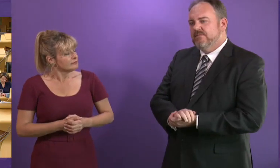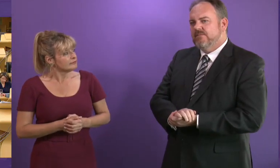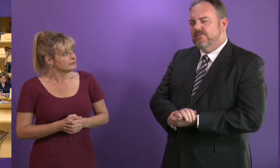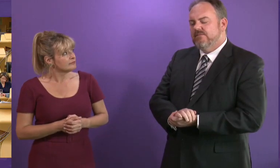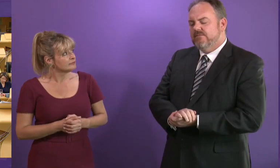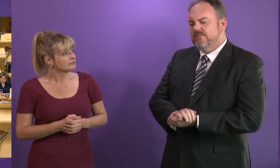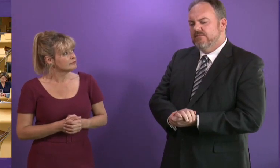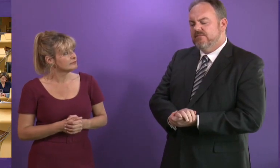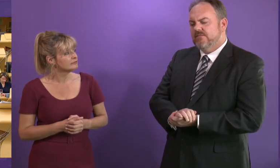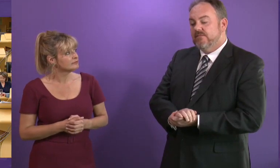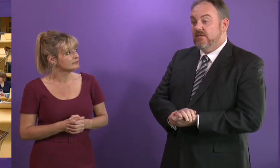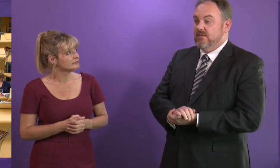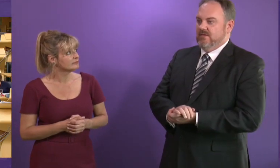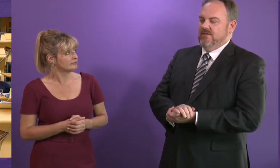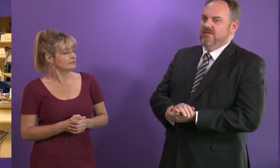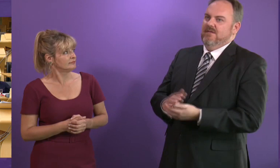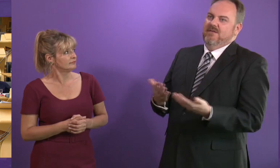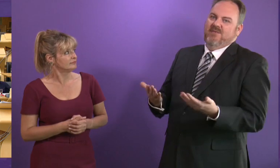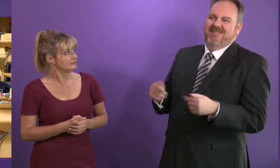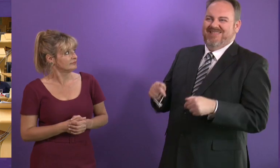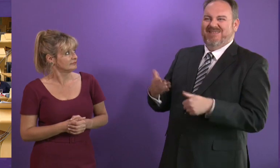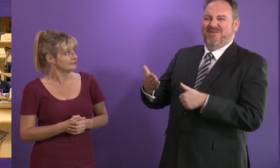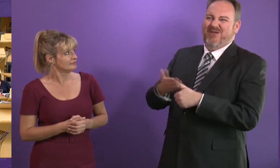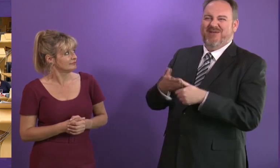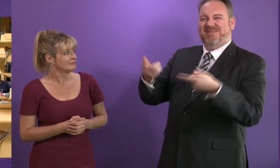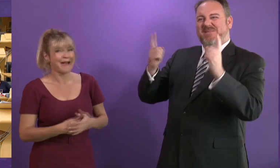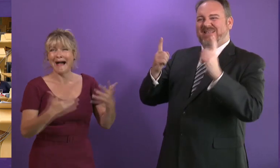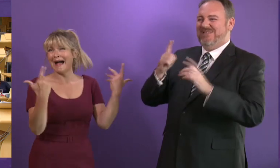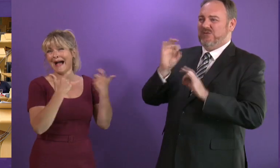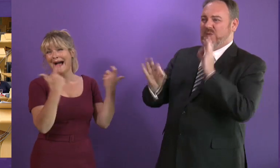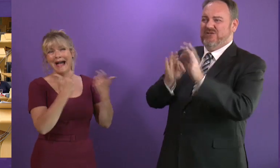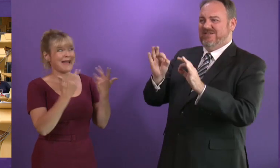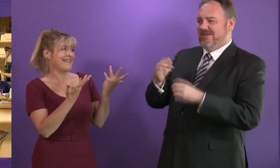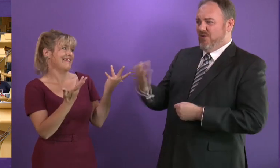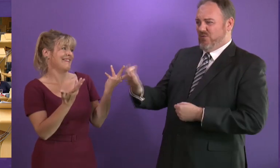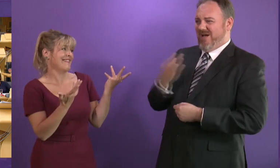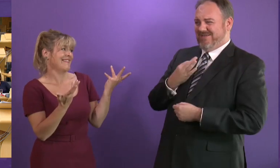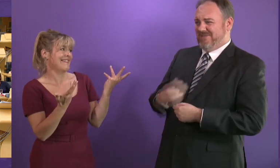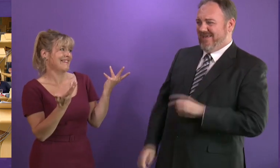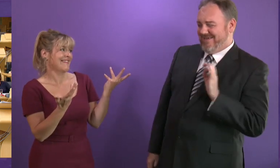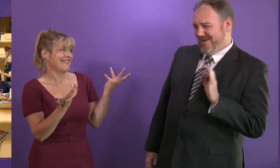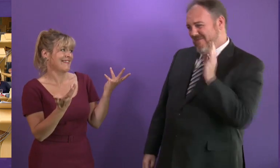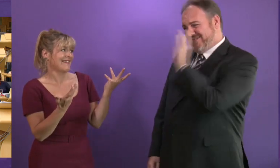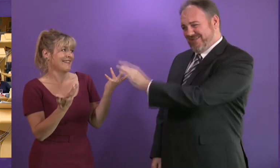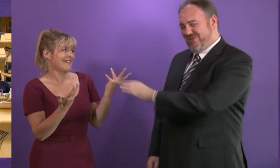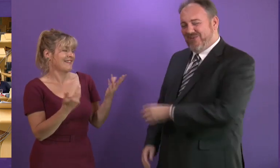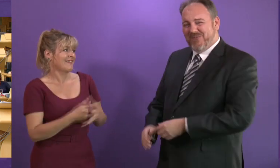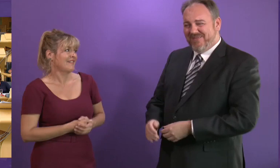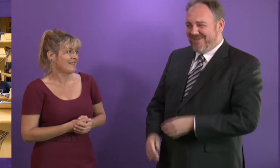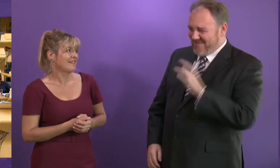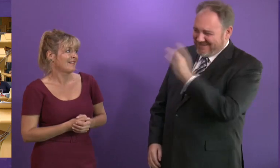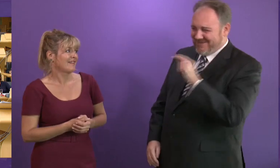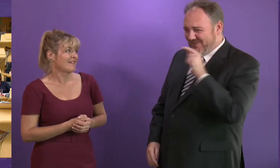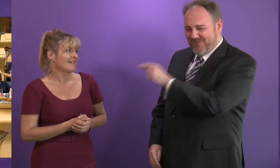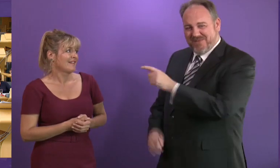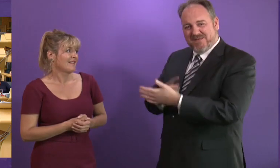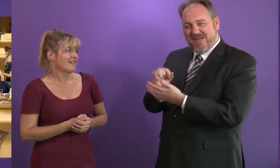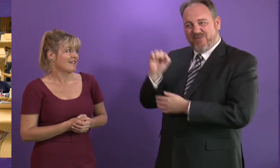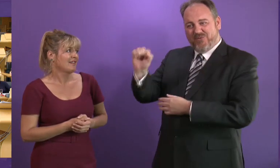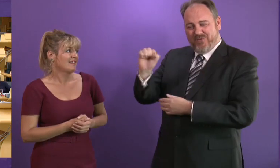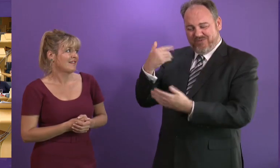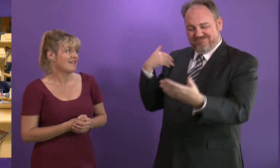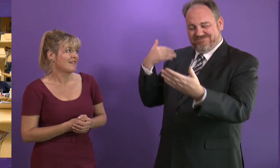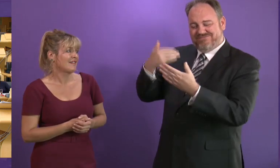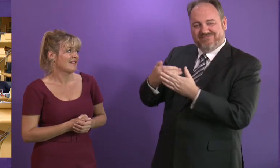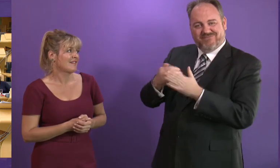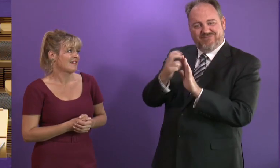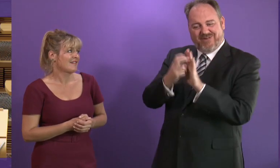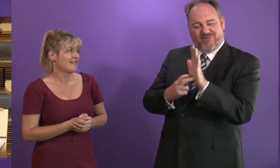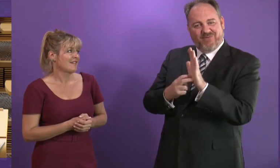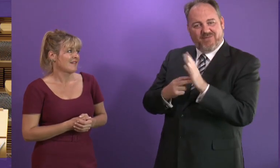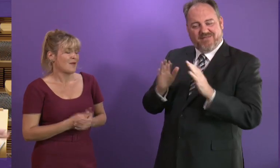This is First Minister’s question time, and I am asking the First Minister questions